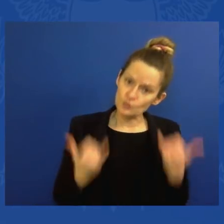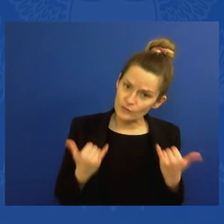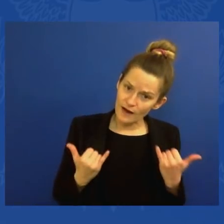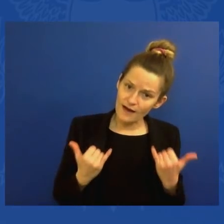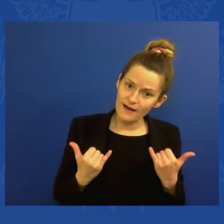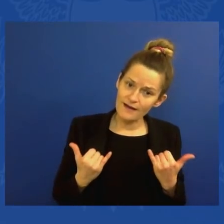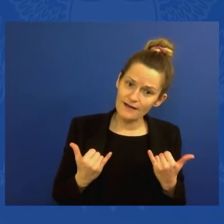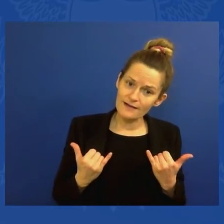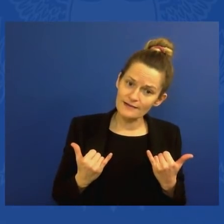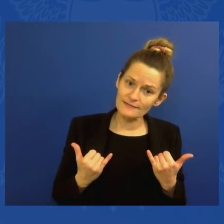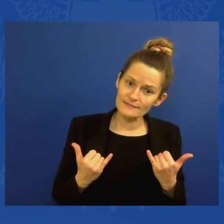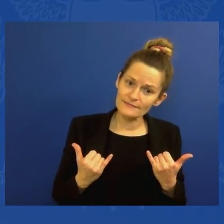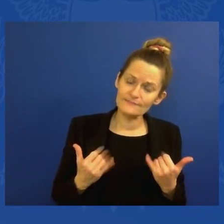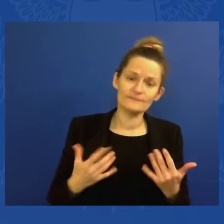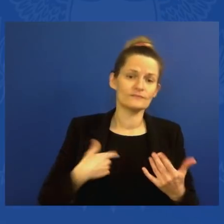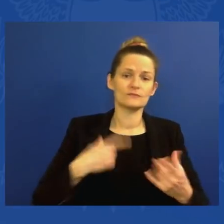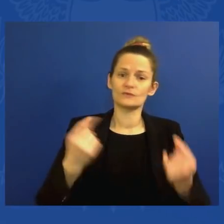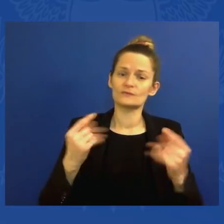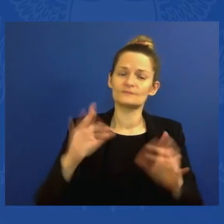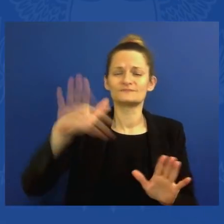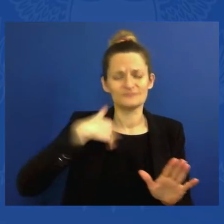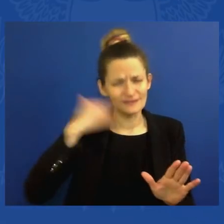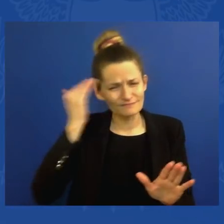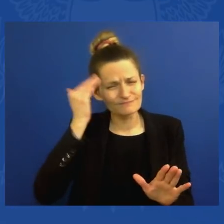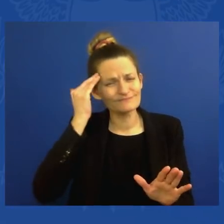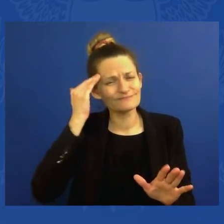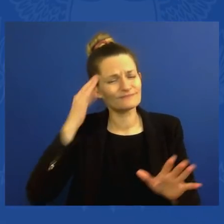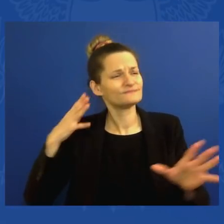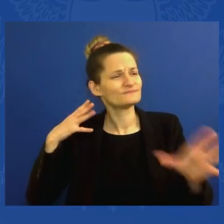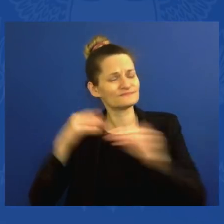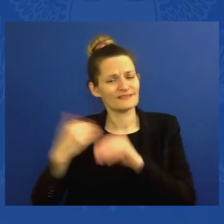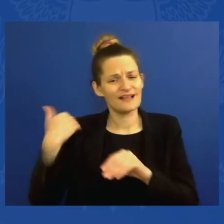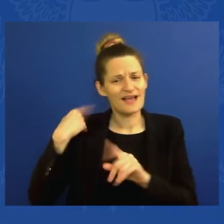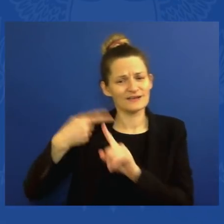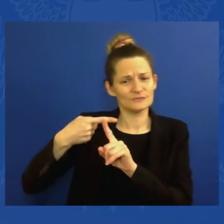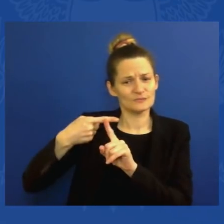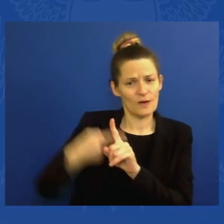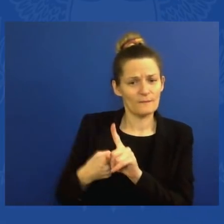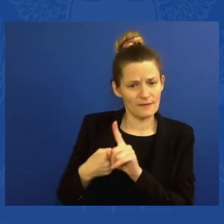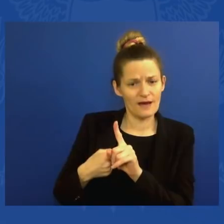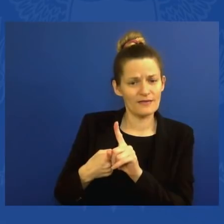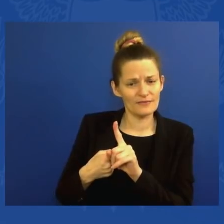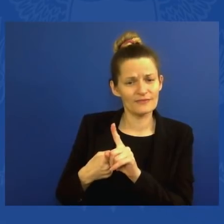is more reason why we need to reject the defeatist view that the forces of automation and globalization